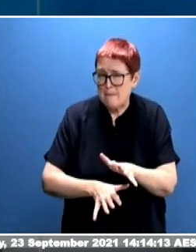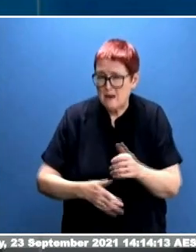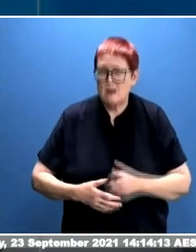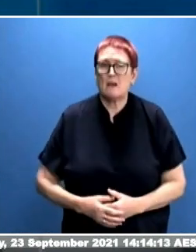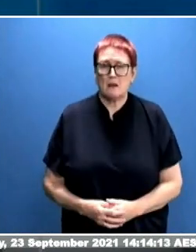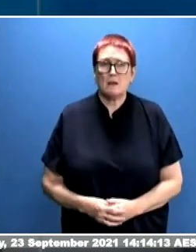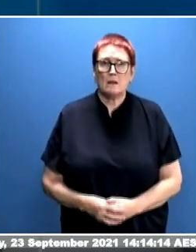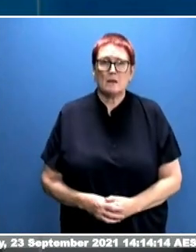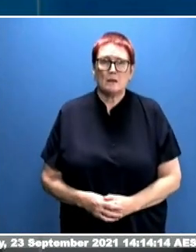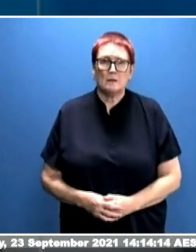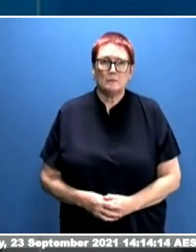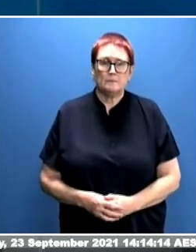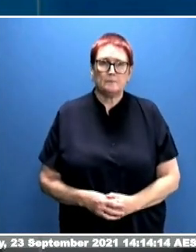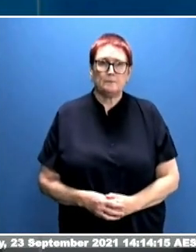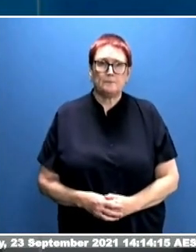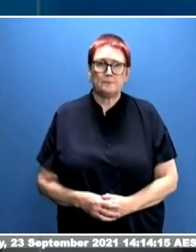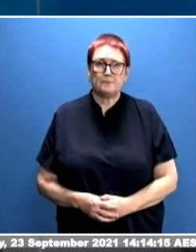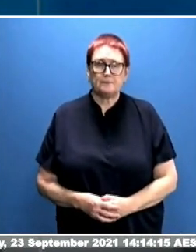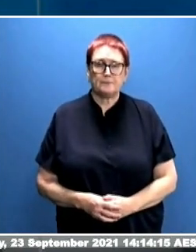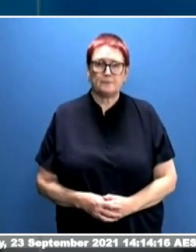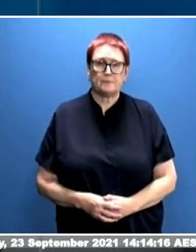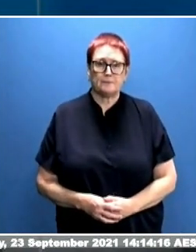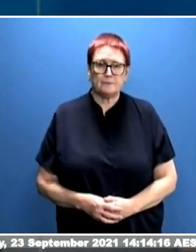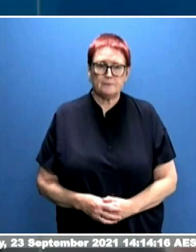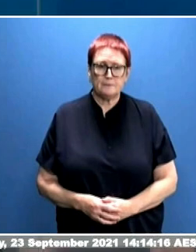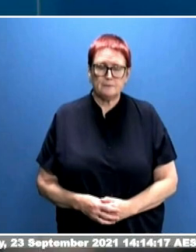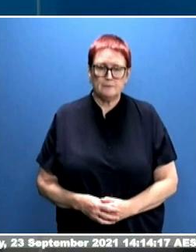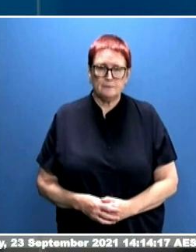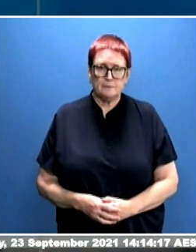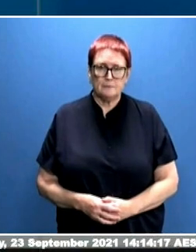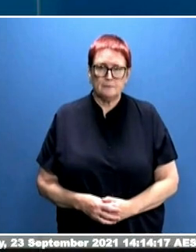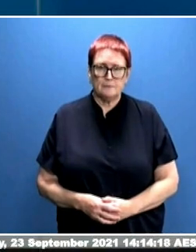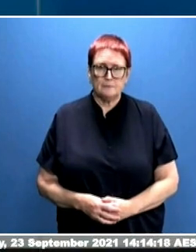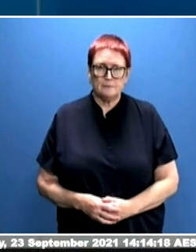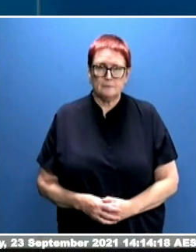In terms of the two children where there's an ongoing